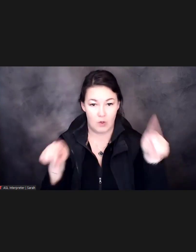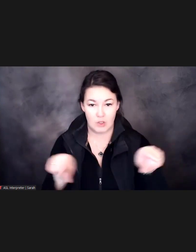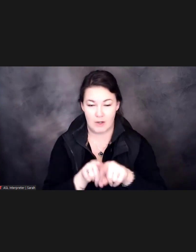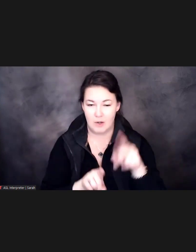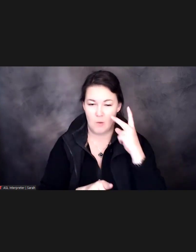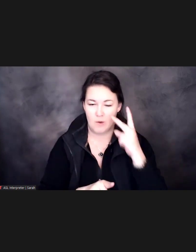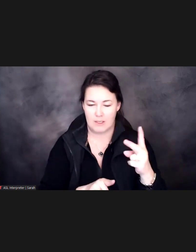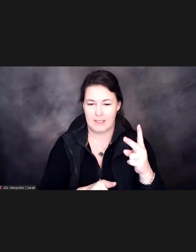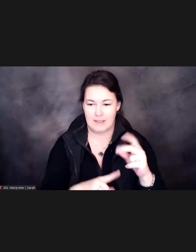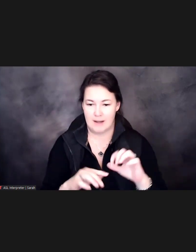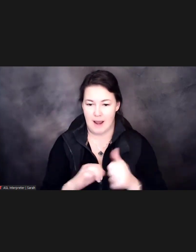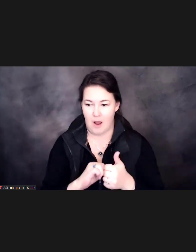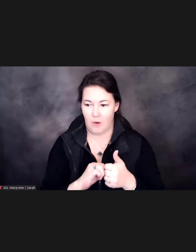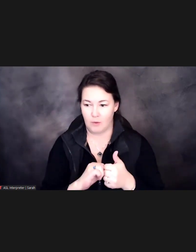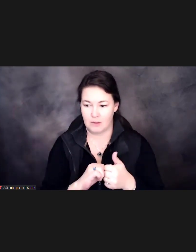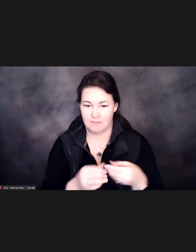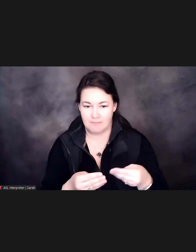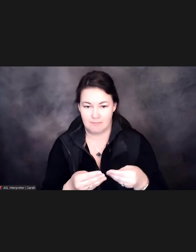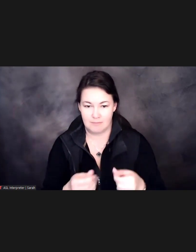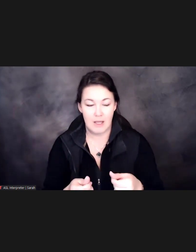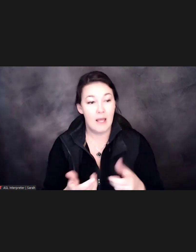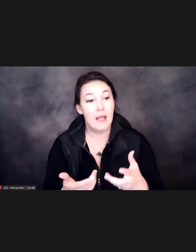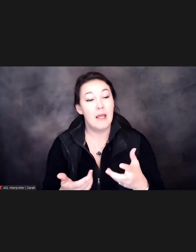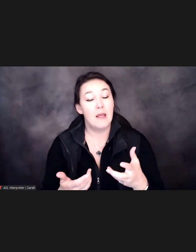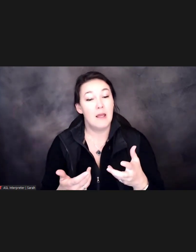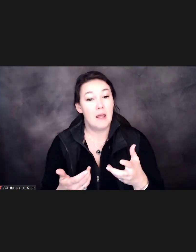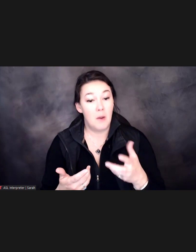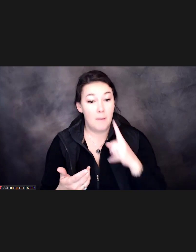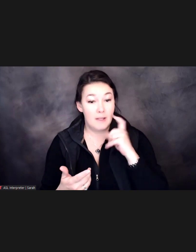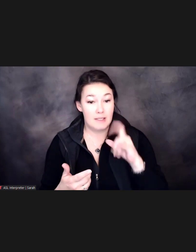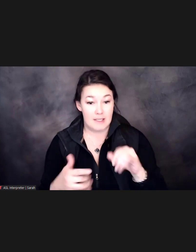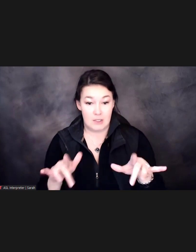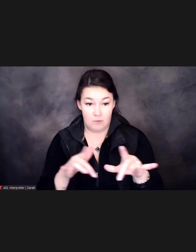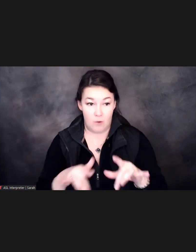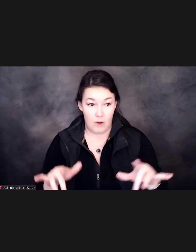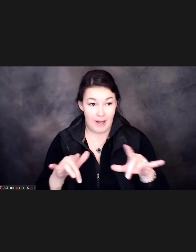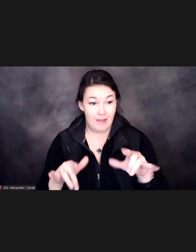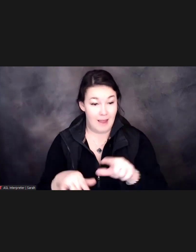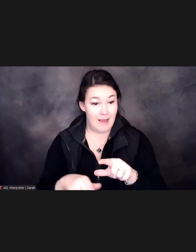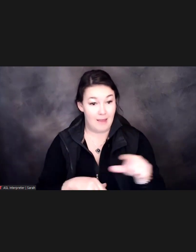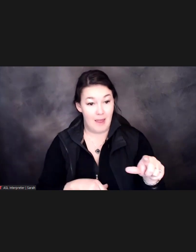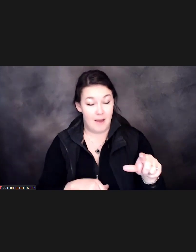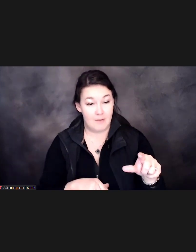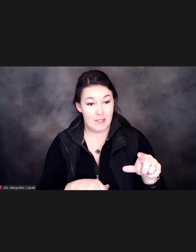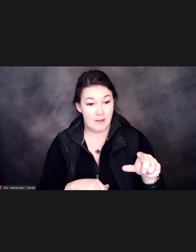since this is a recorded webinar, this left side menu can be helpful,